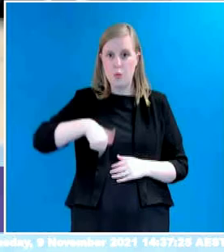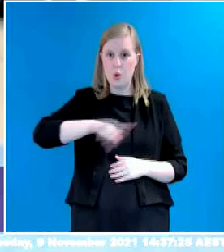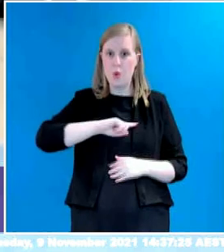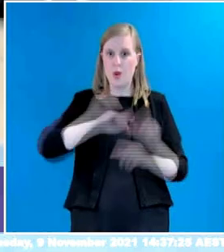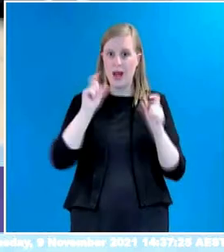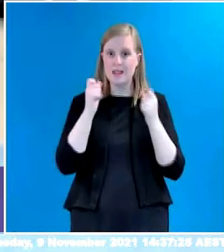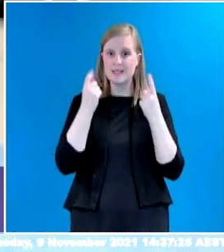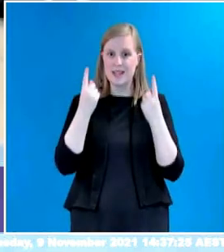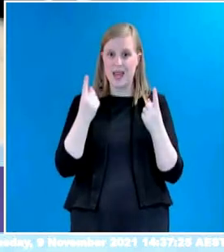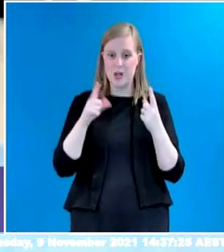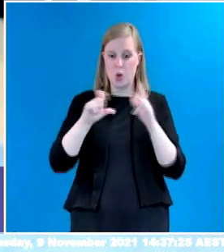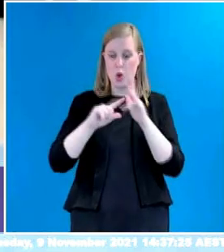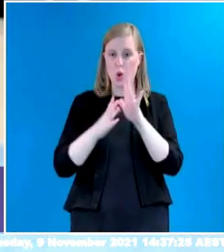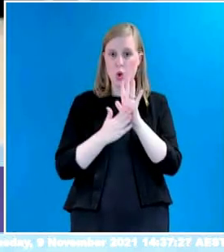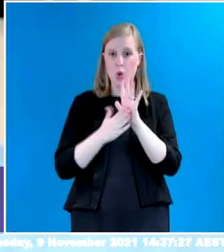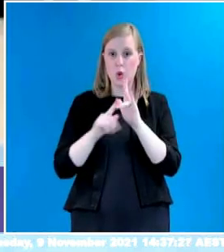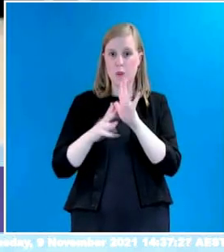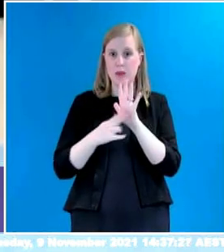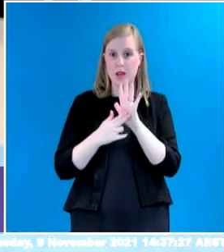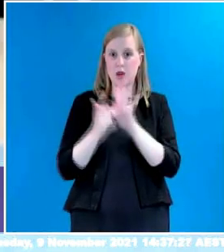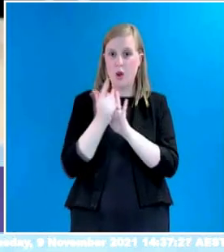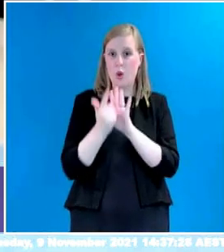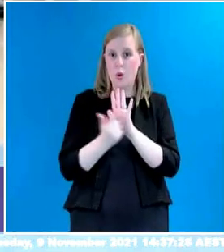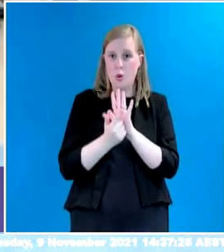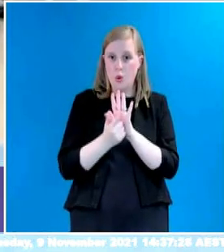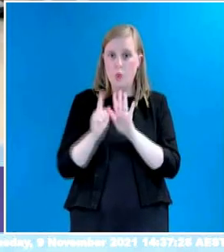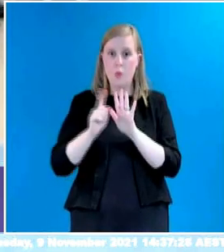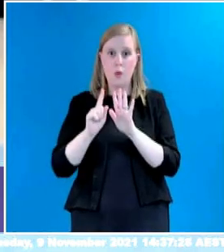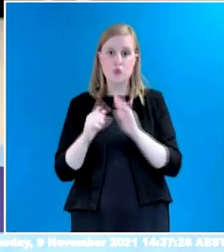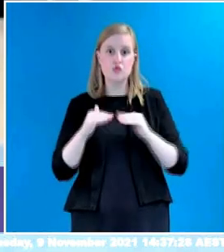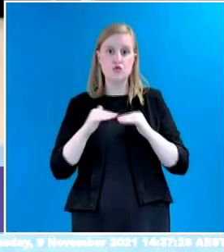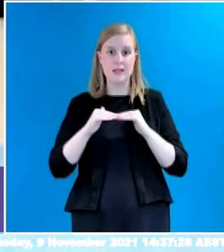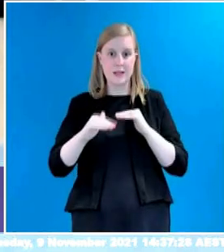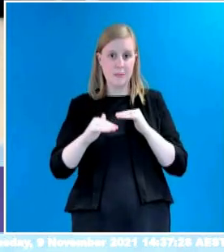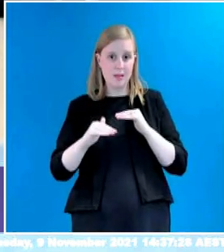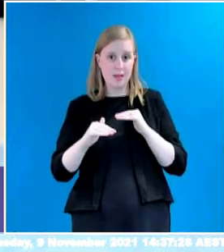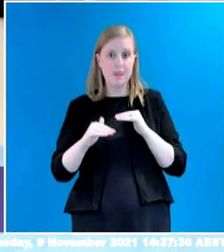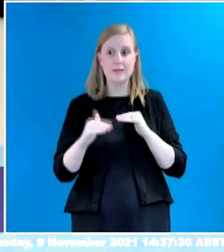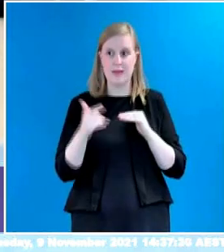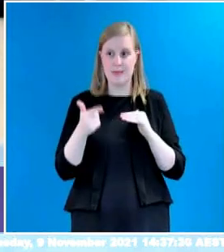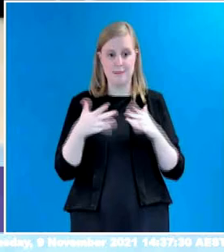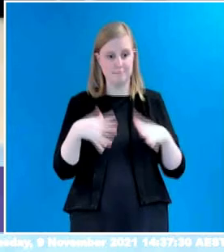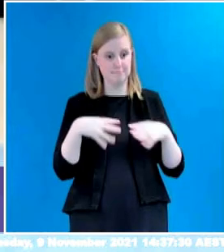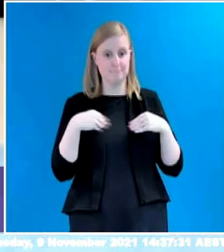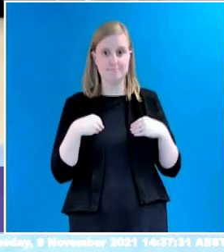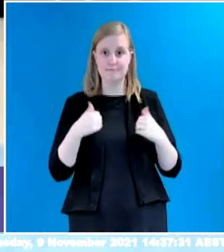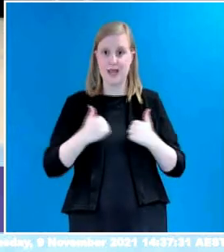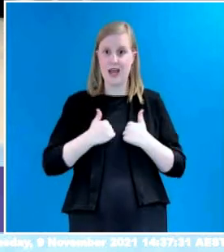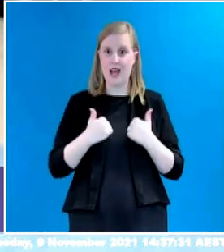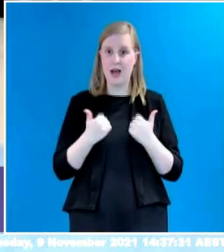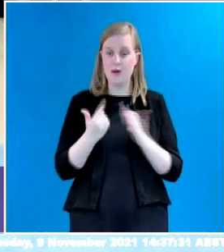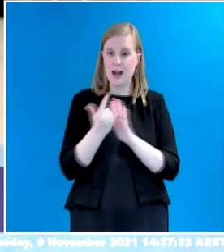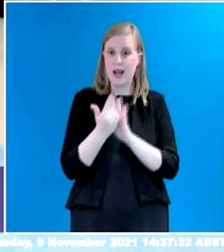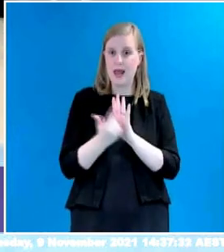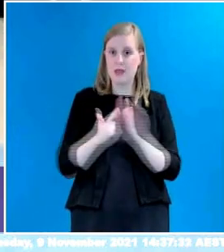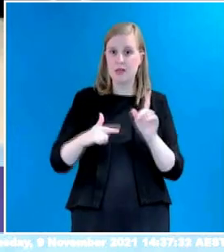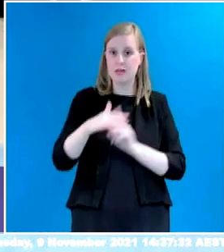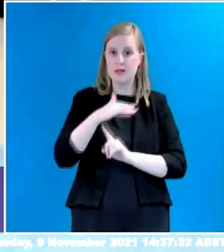common law world, so we might use those concepts instead of some other concepts in the convention. We work through it on that basis.